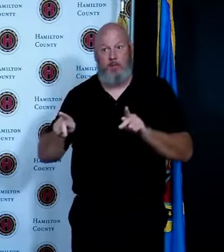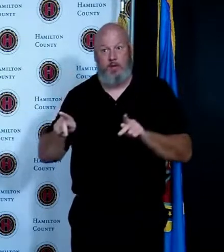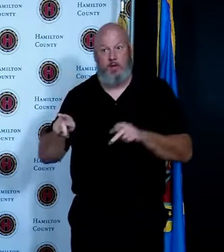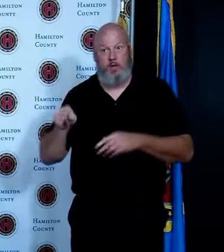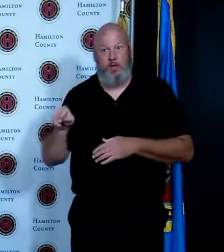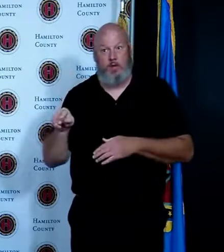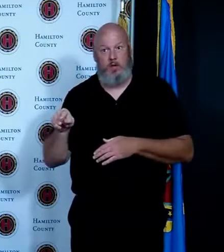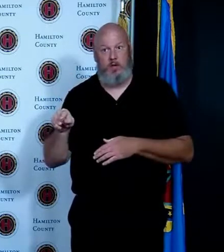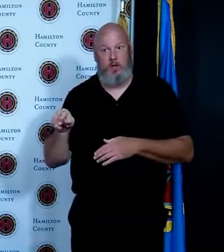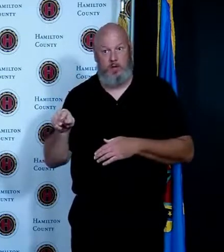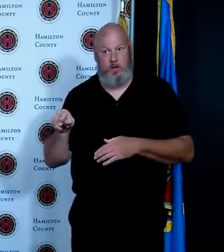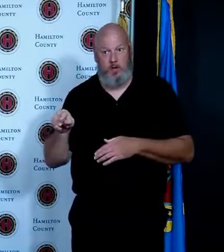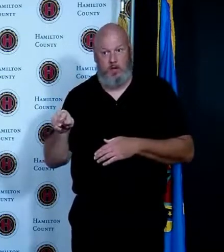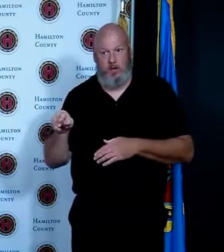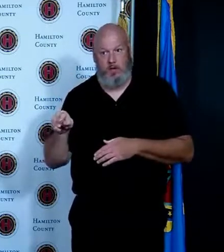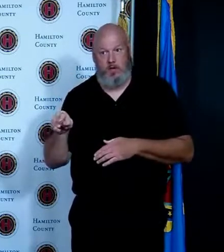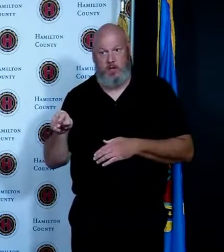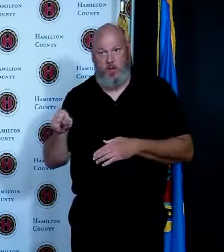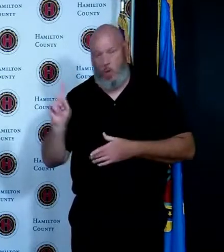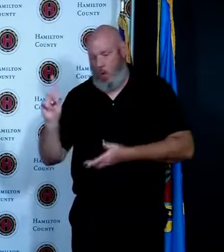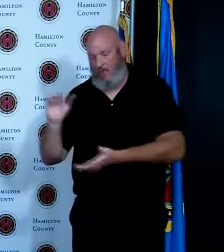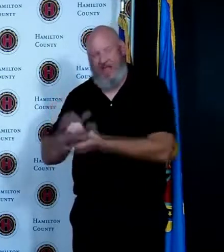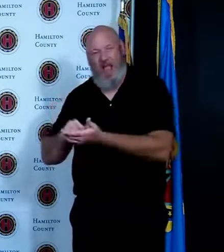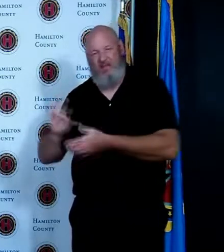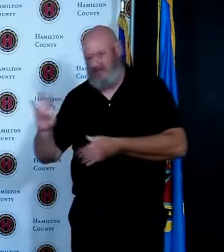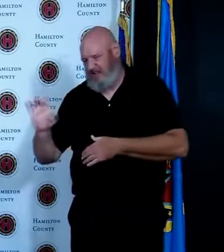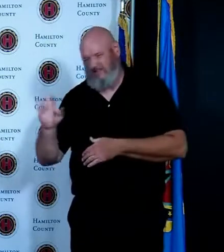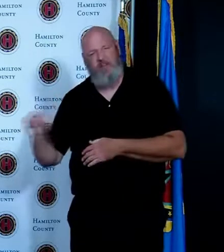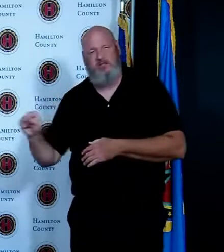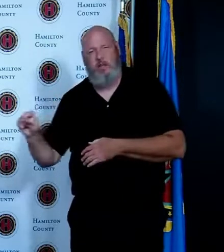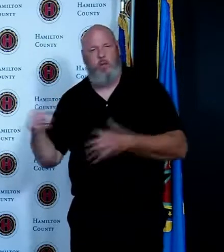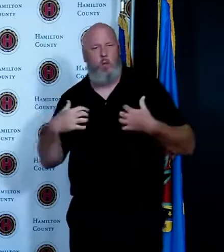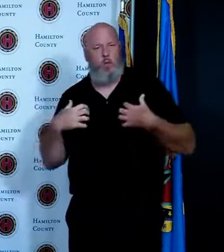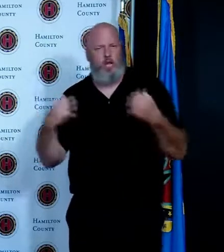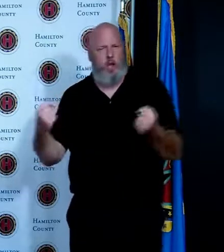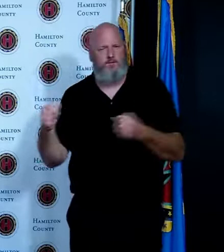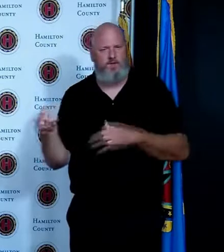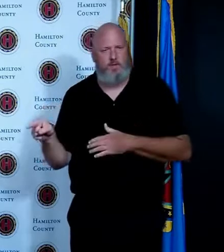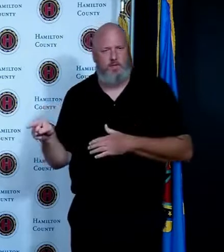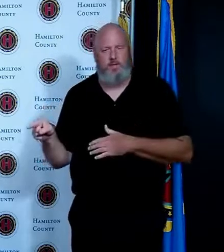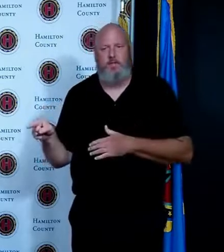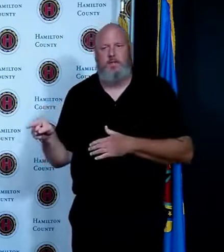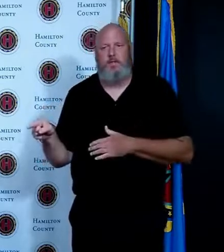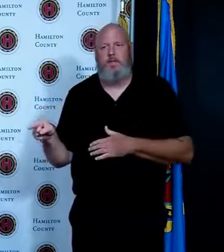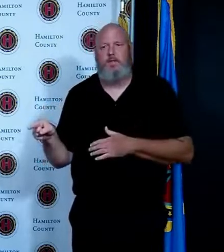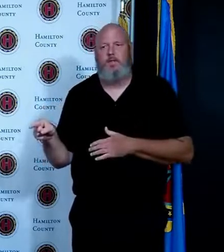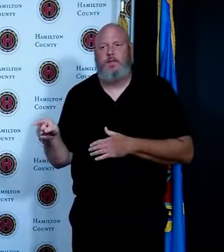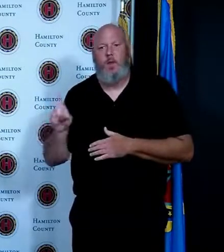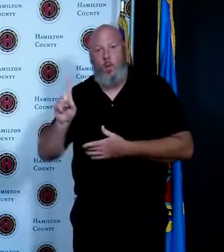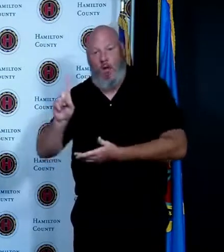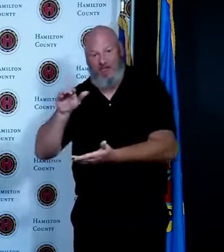recovered in addition over the last few weeks we continue to see cases rise in